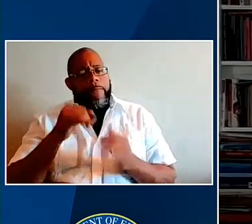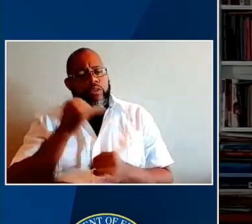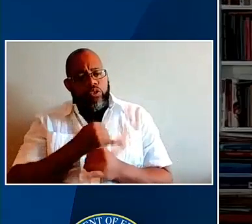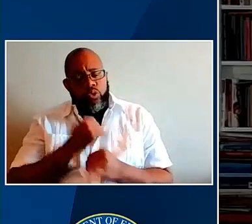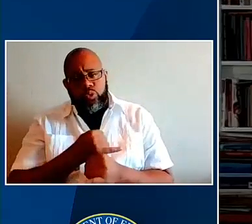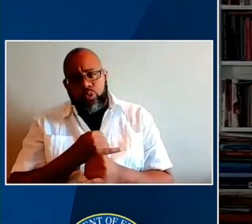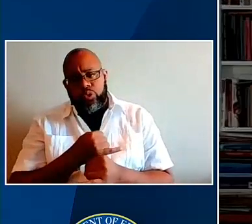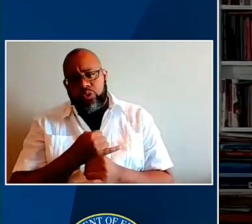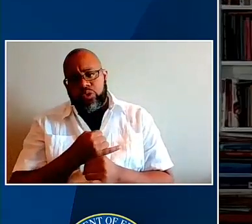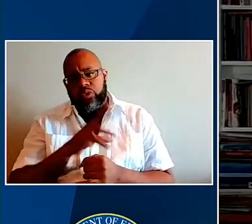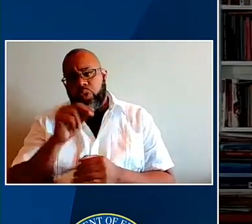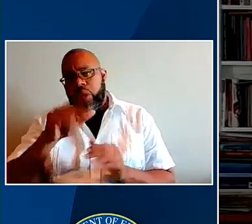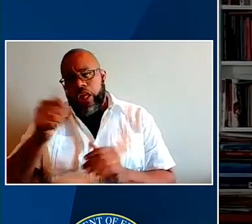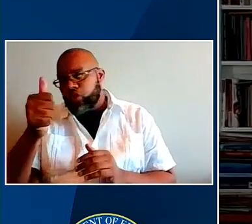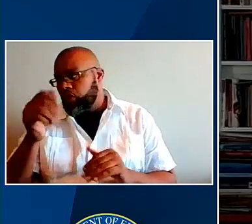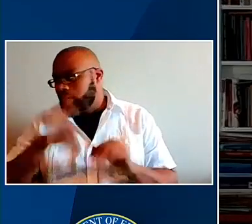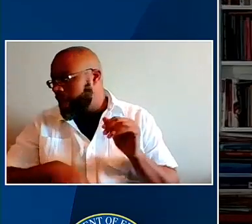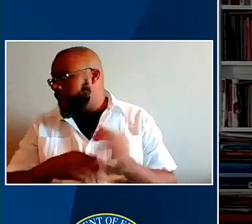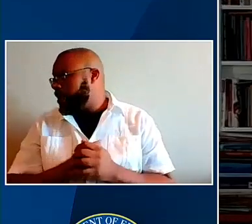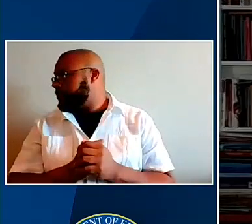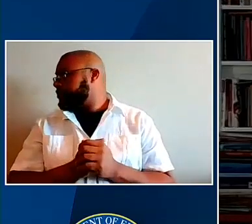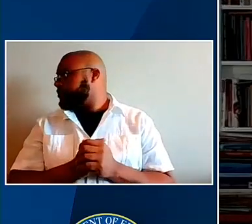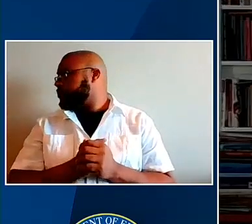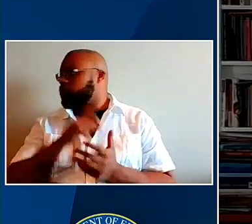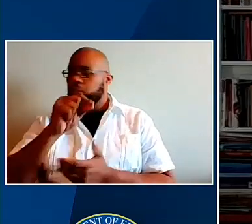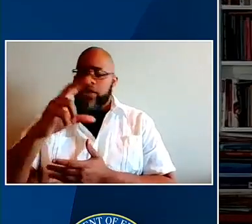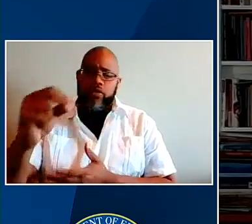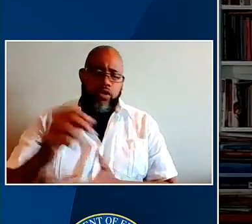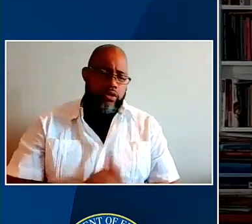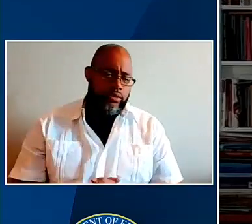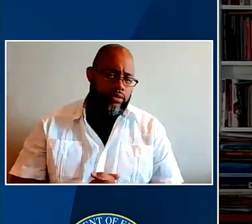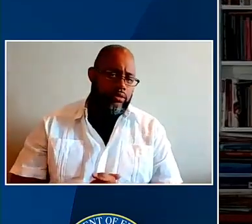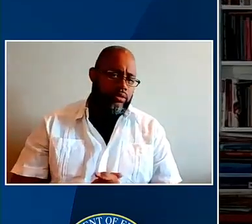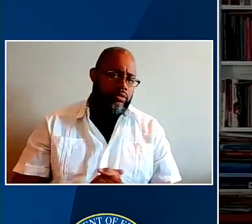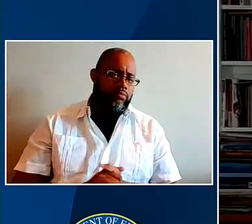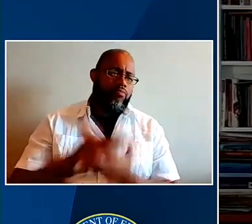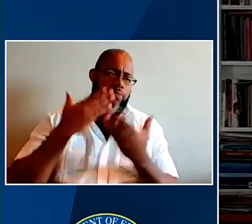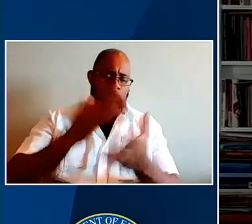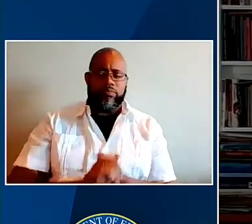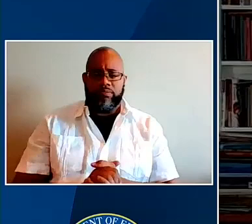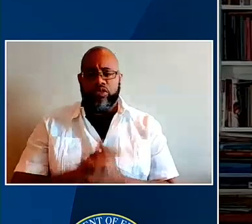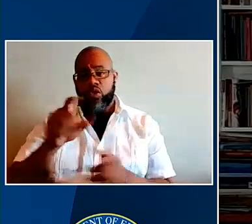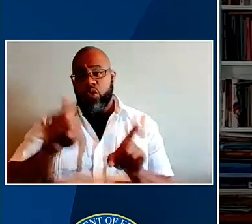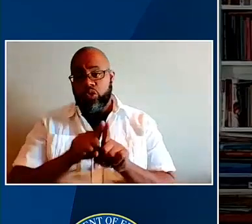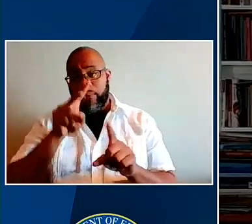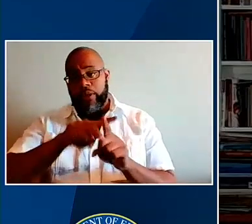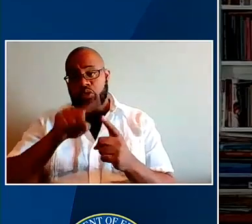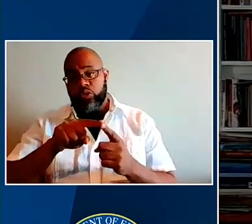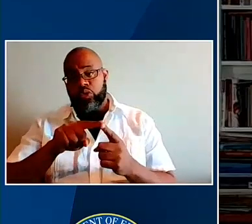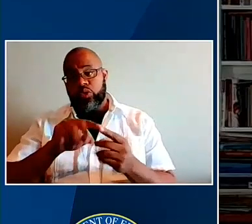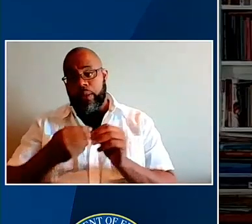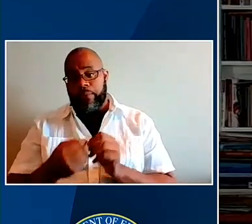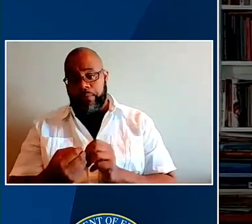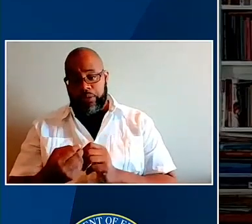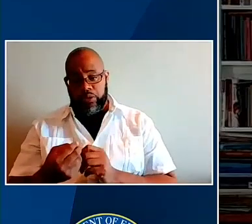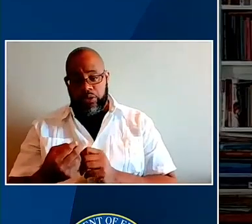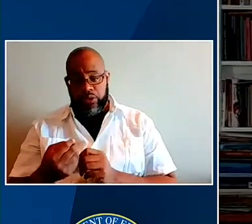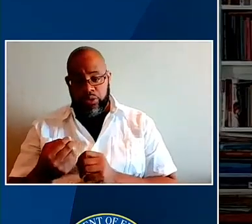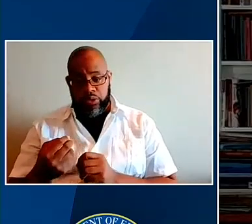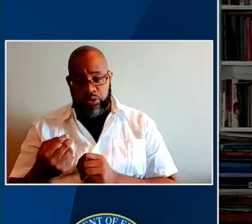know, no later than 2030. For what it's worth. Thank you. That should also apply to romanette 2 s omehow. I don't have as clean of a solution